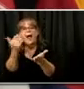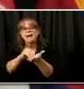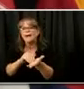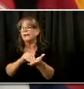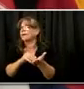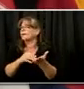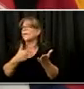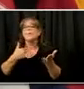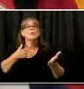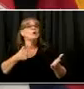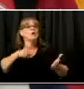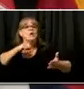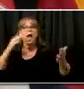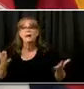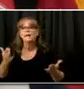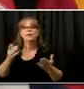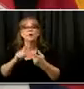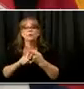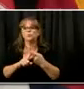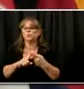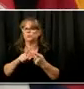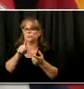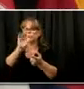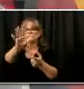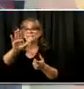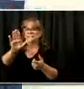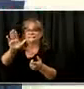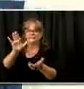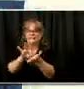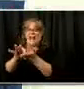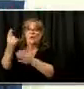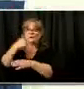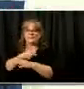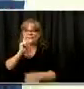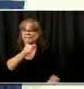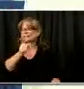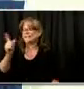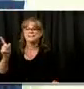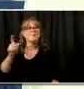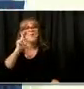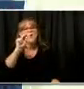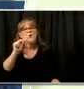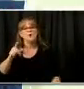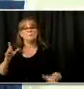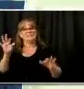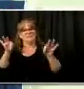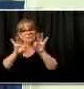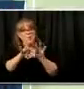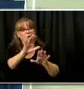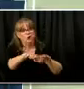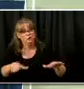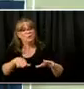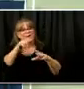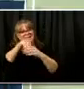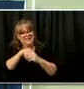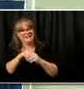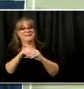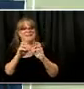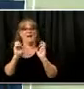And Superintendent Munn is not alone in those efforts. Most superintendents have really